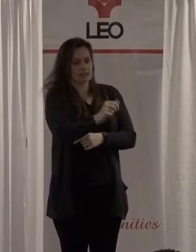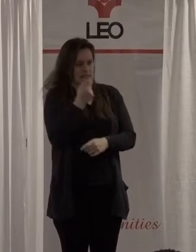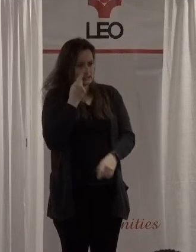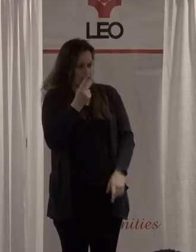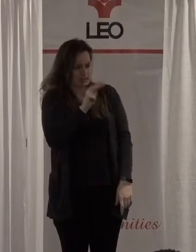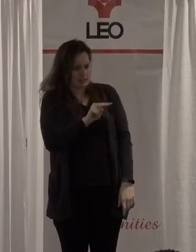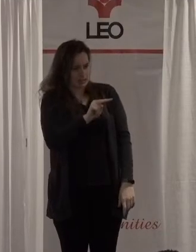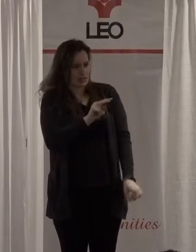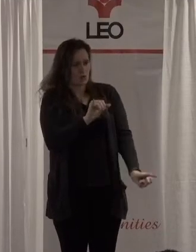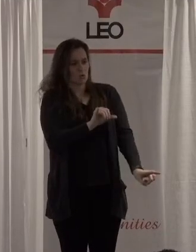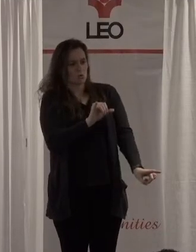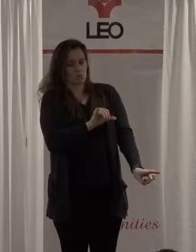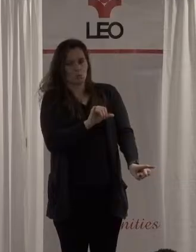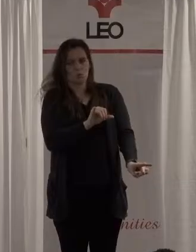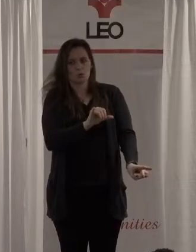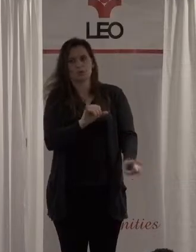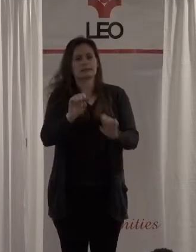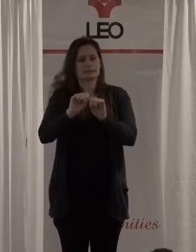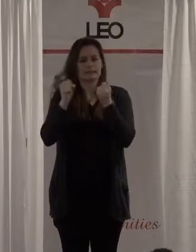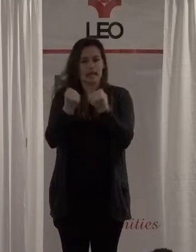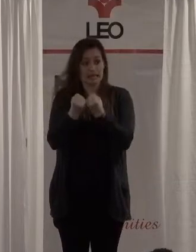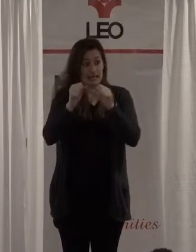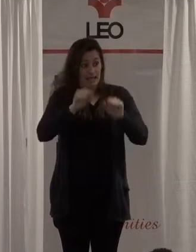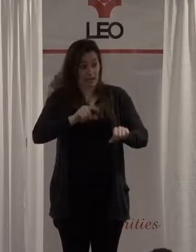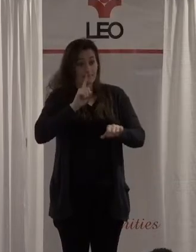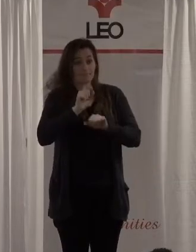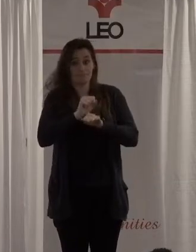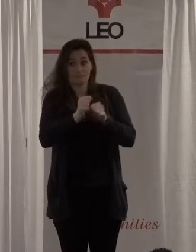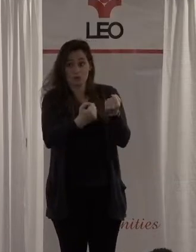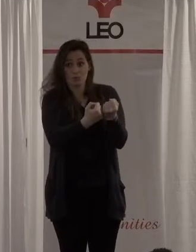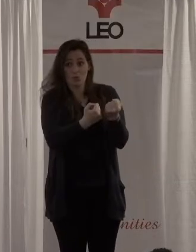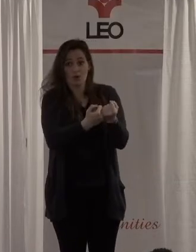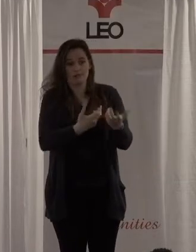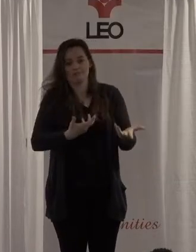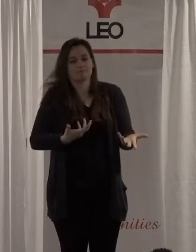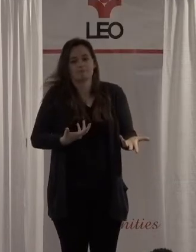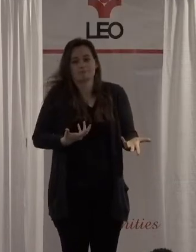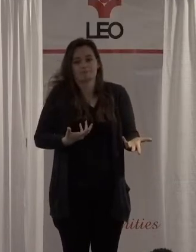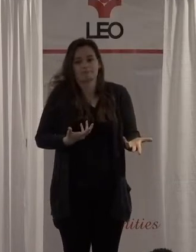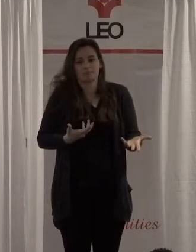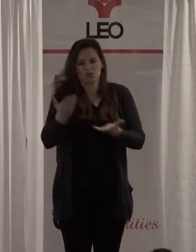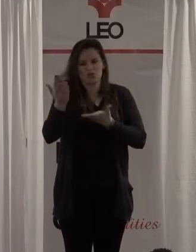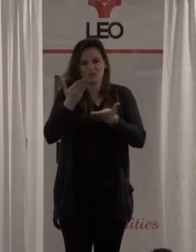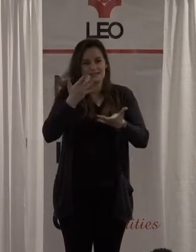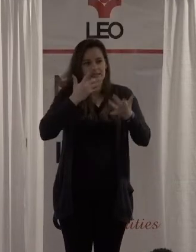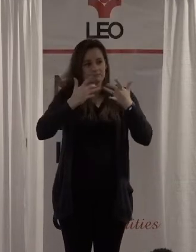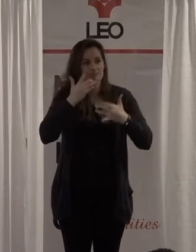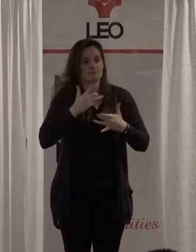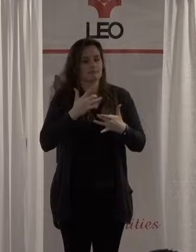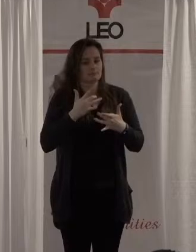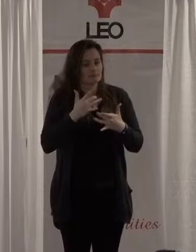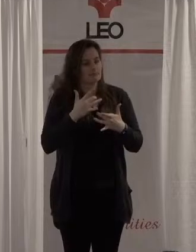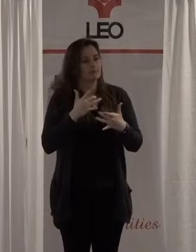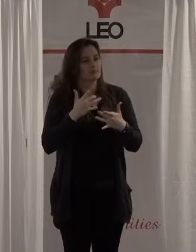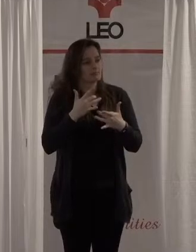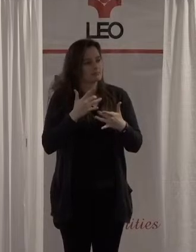TO HELP SUPPORT PEOPLE MAKE IT AS FAR AS THEY POSSIBLY CAN. AND MY -- MY MANTRA IN LIFE